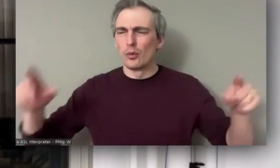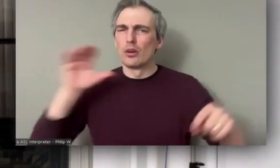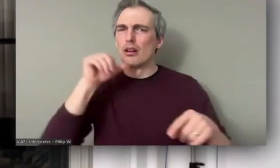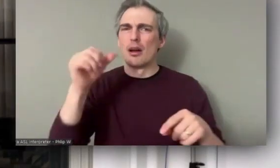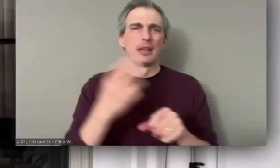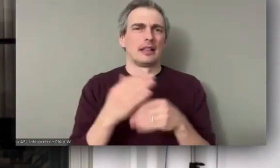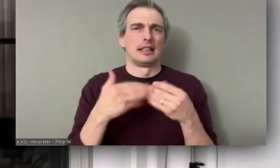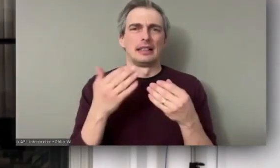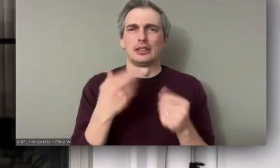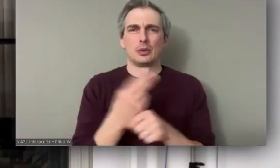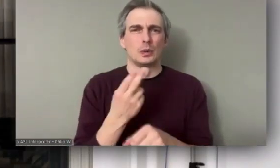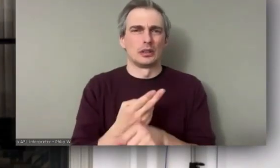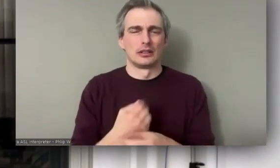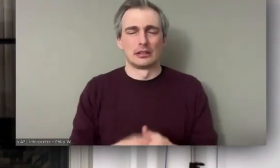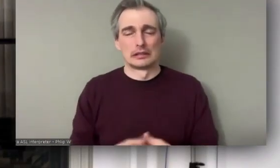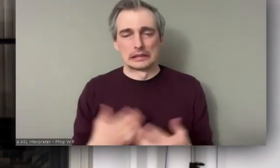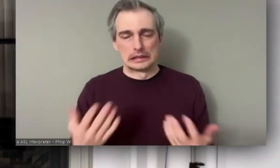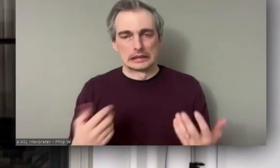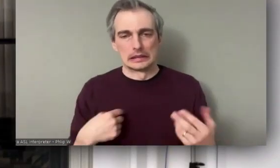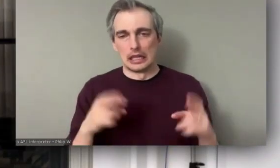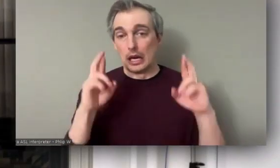I hope they do that. But I'm not aware of any.